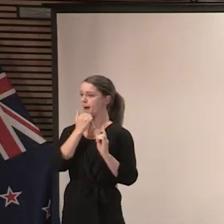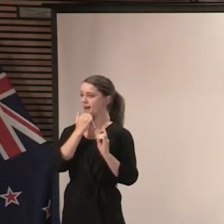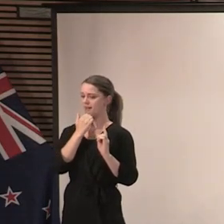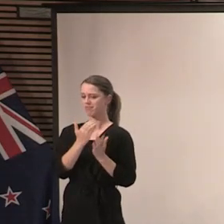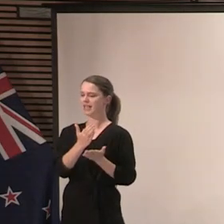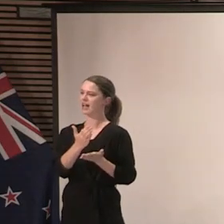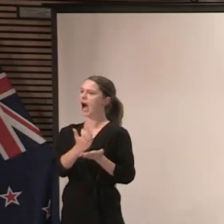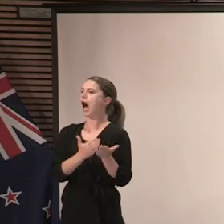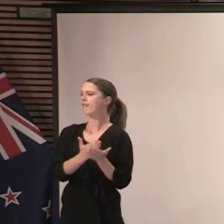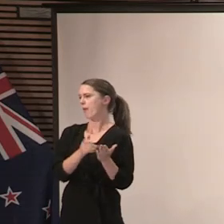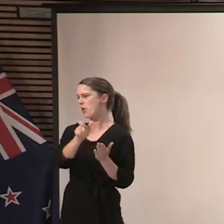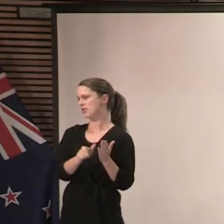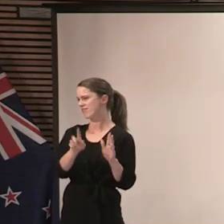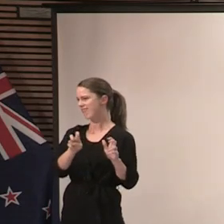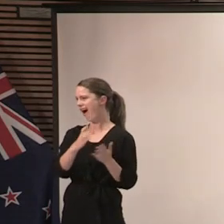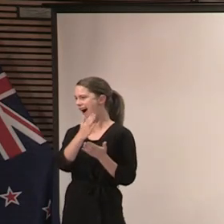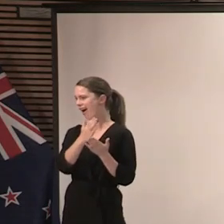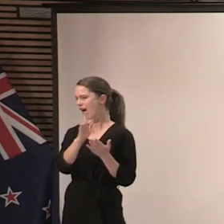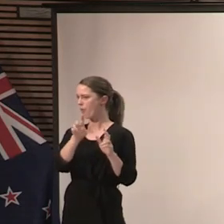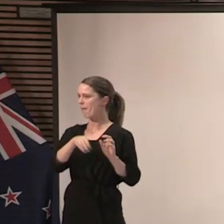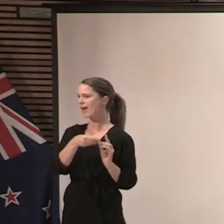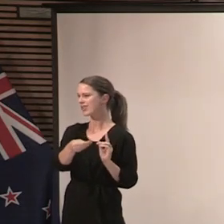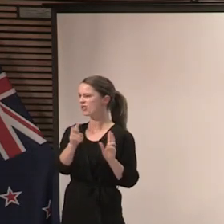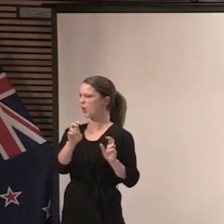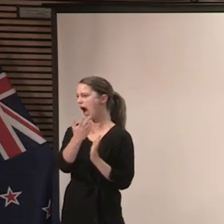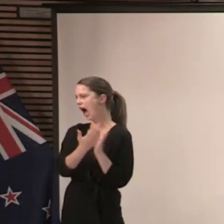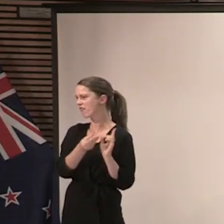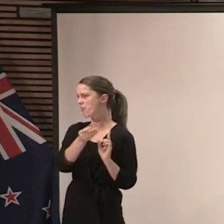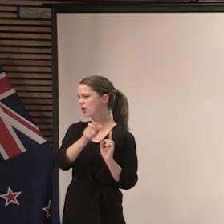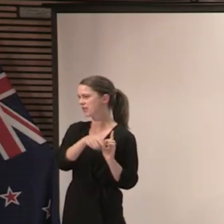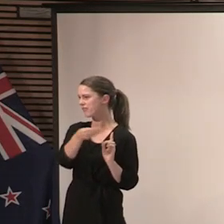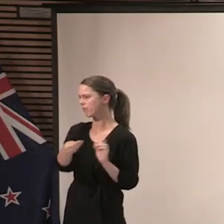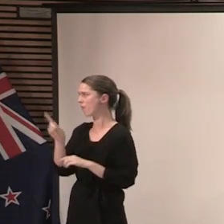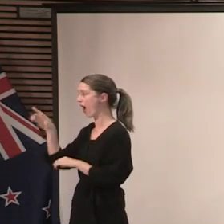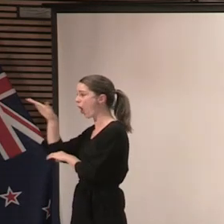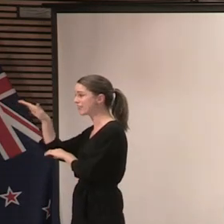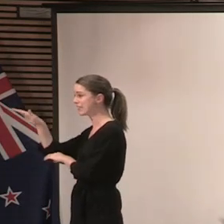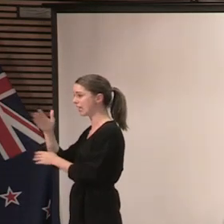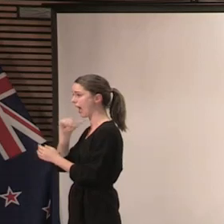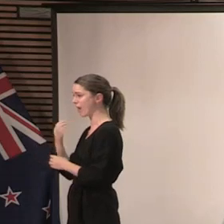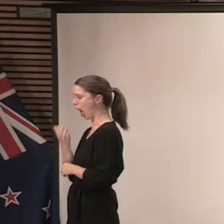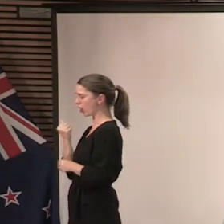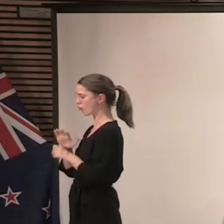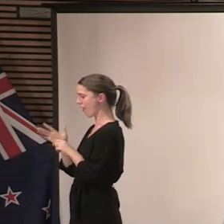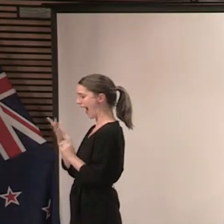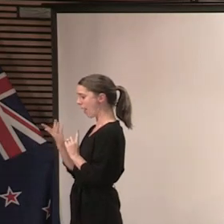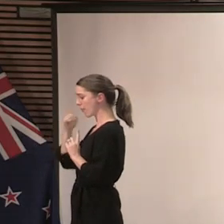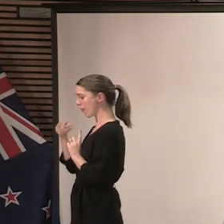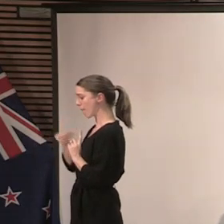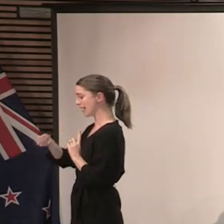person with the virus passes it on to, is now 0.48. Less